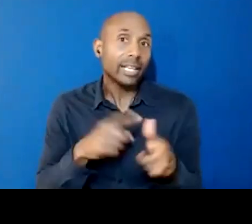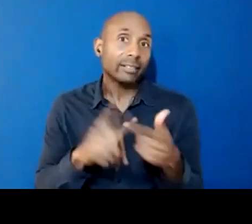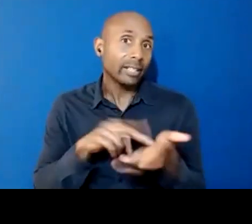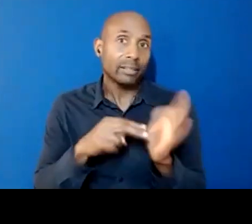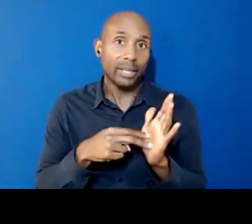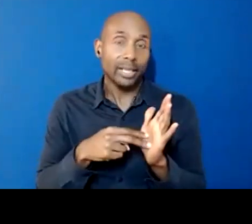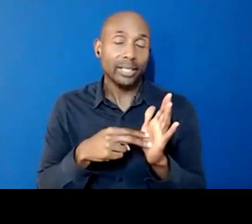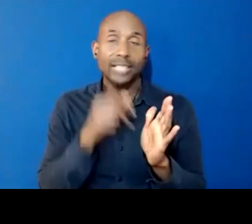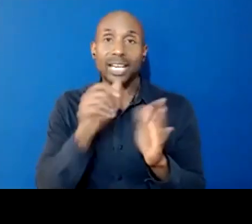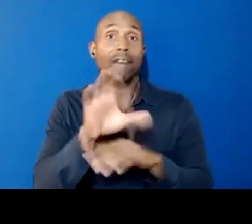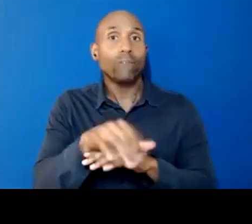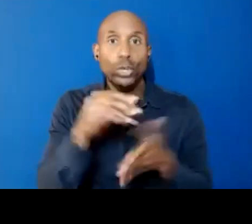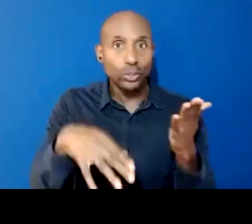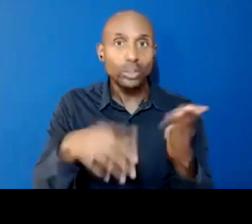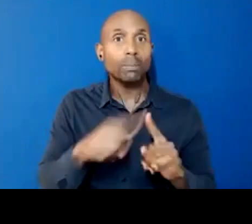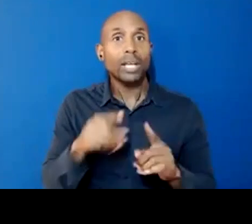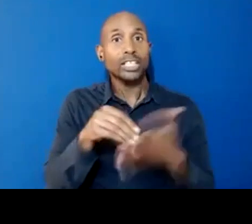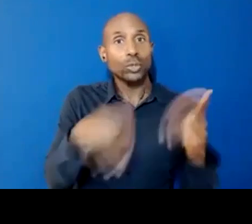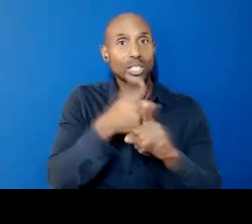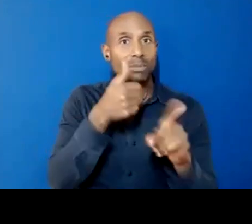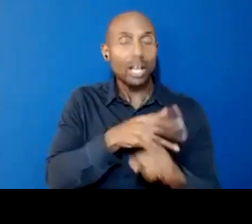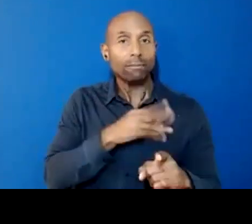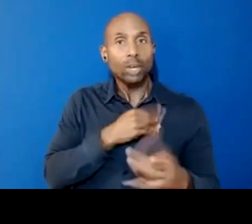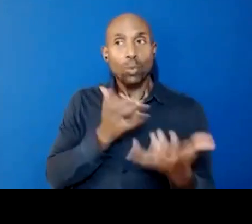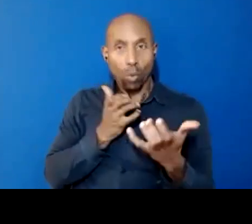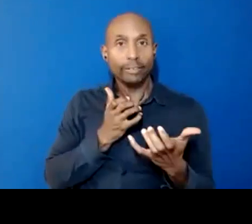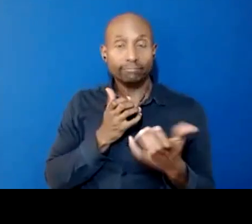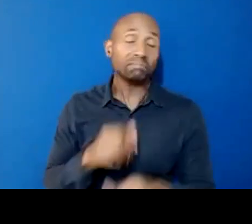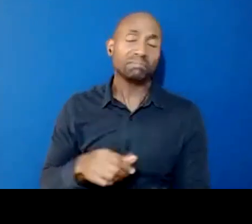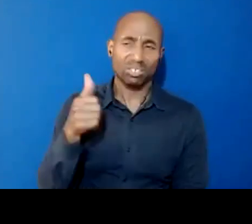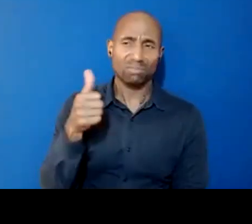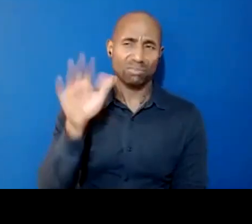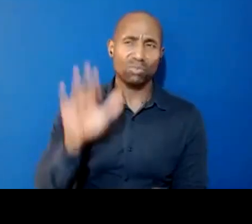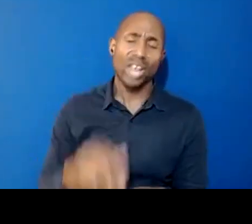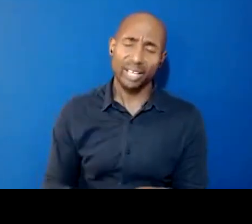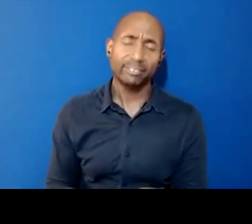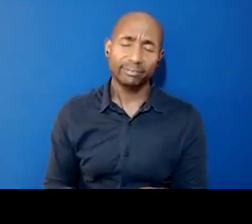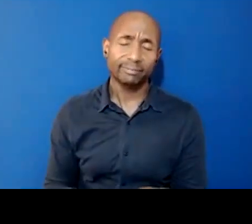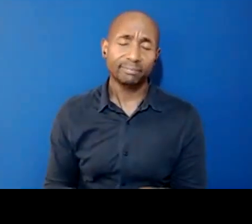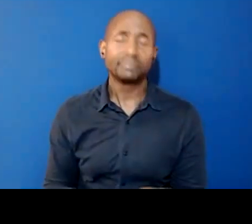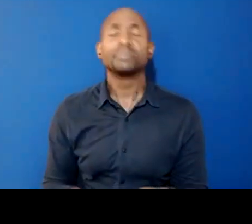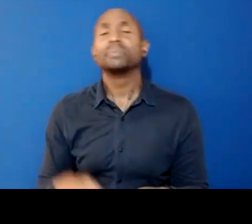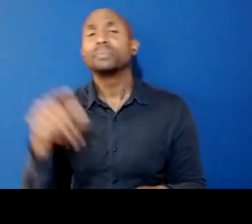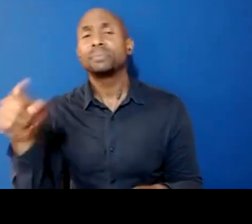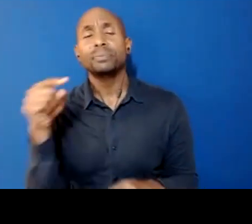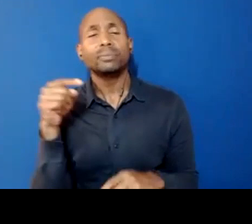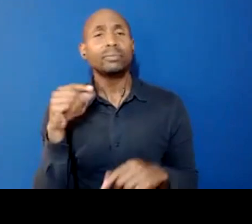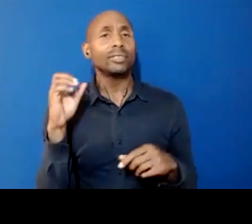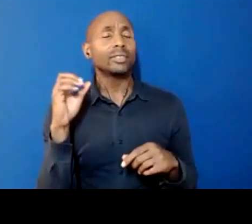That is great. I think going back to what Laura was saying, that is great budgeting for accommodations,